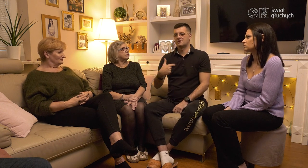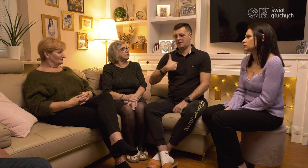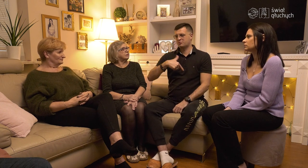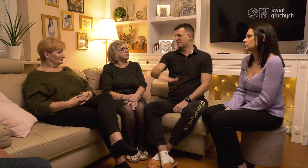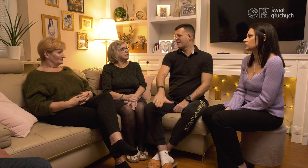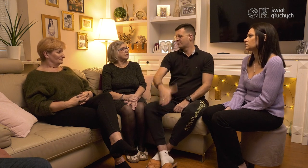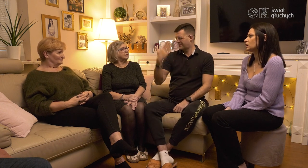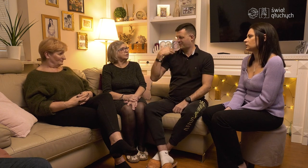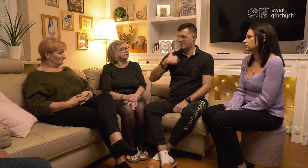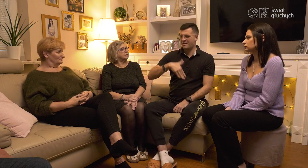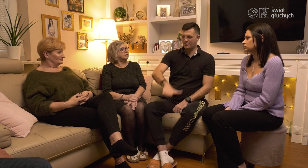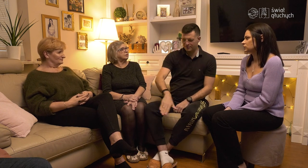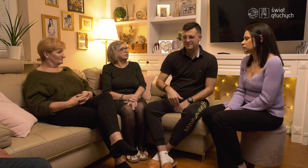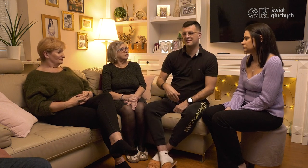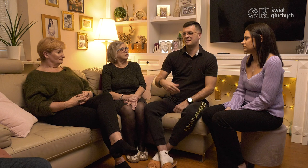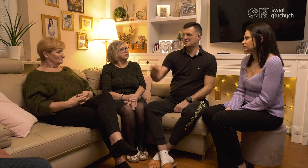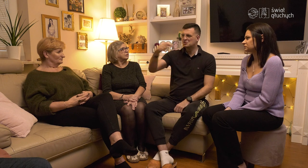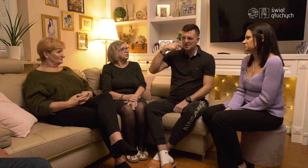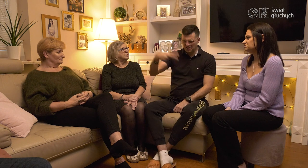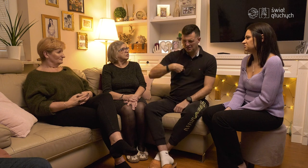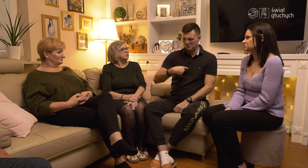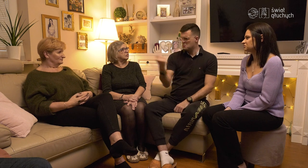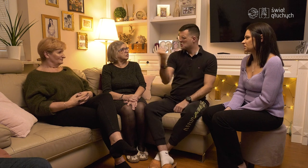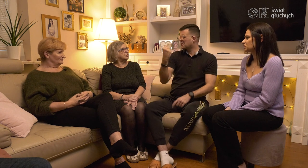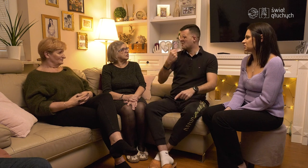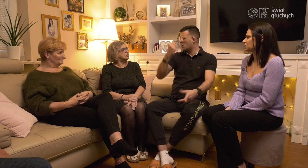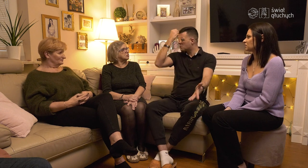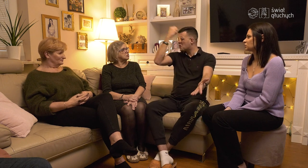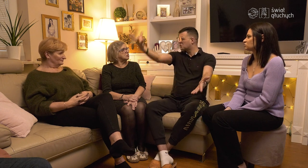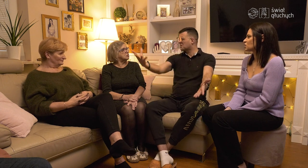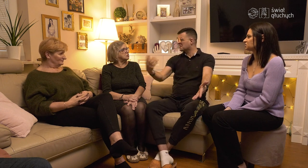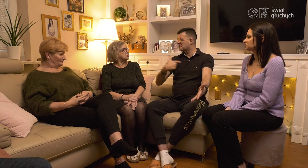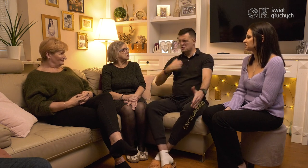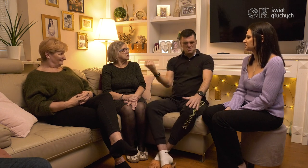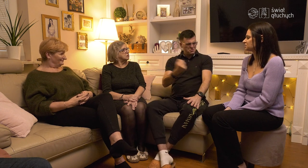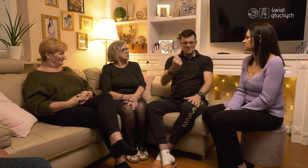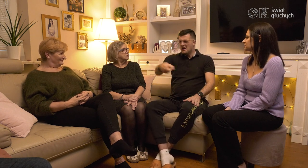said of me that I was very capable.